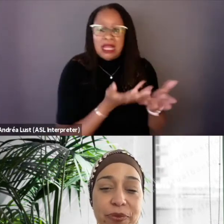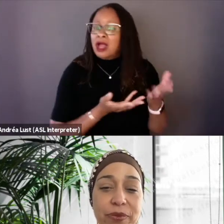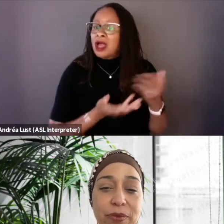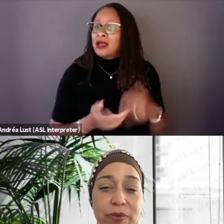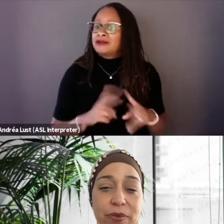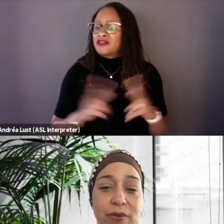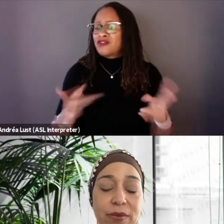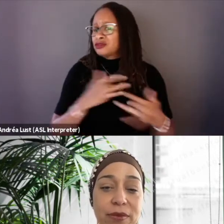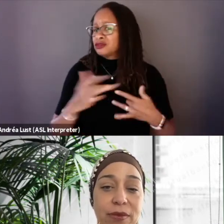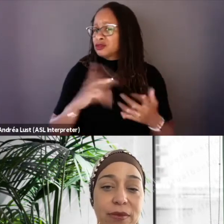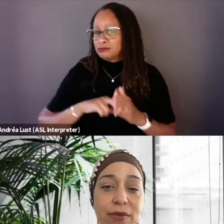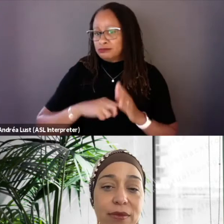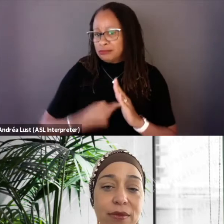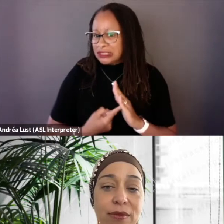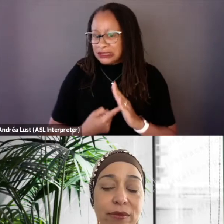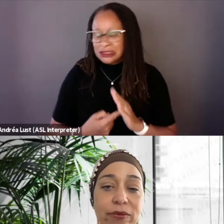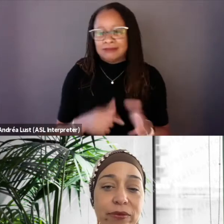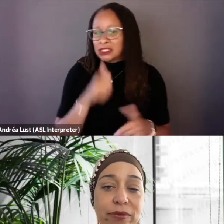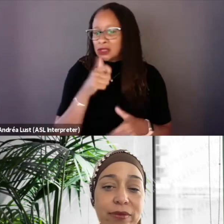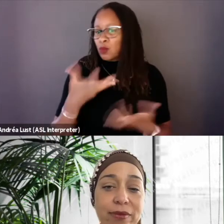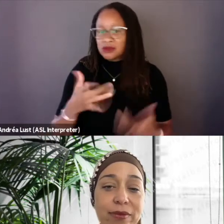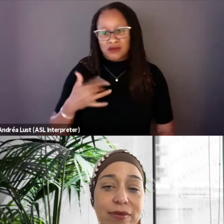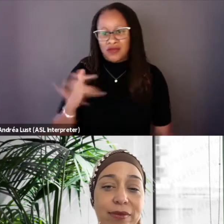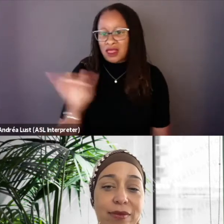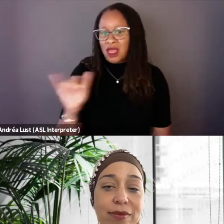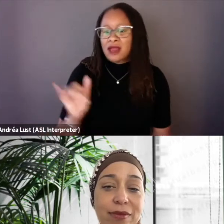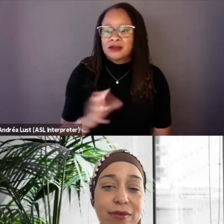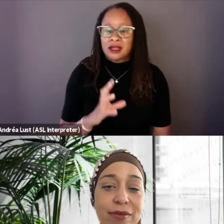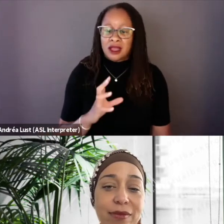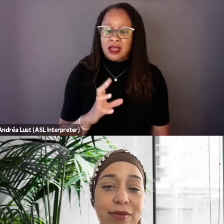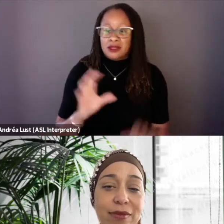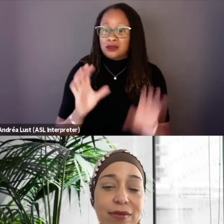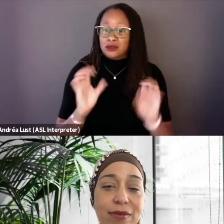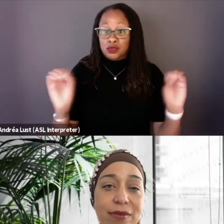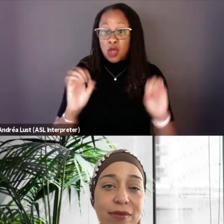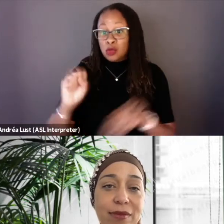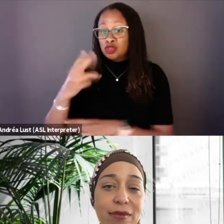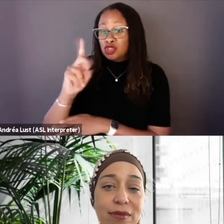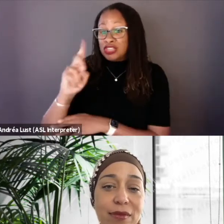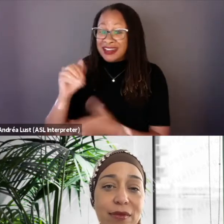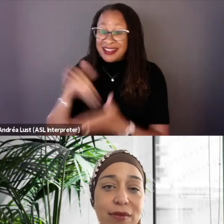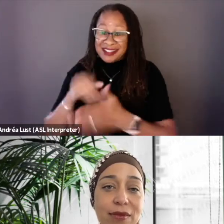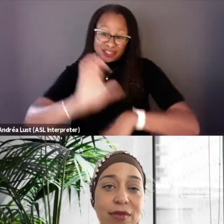I didn't want it to feel like it was, no shade against church, but some church play on Saturday